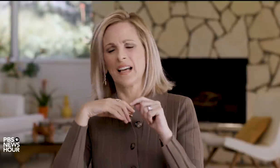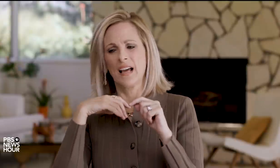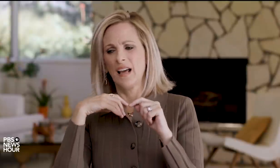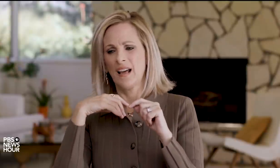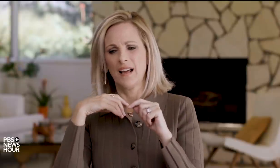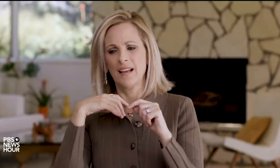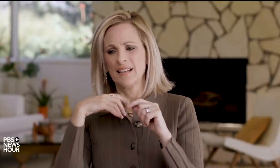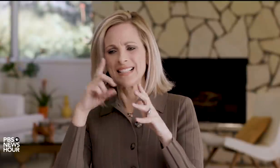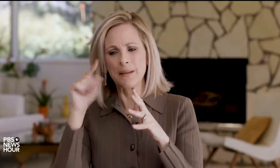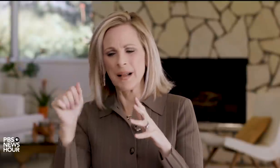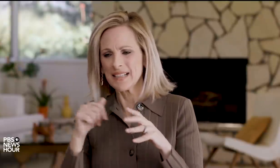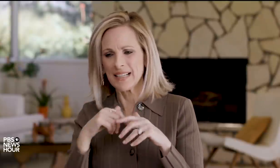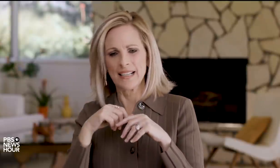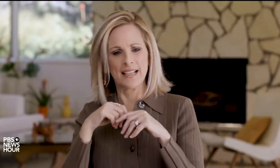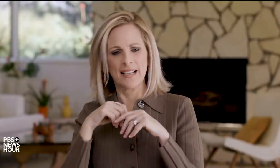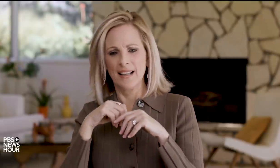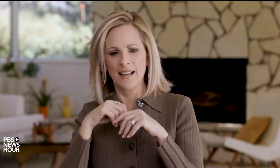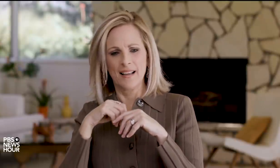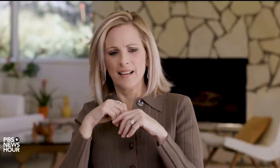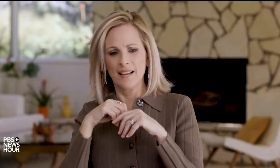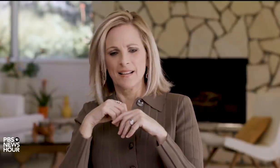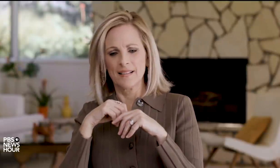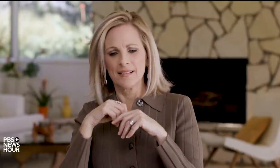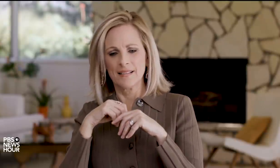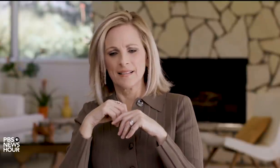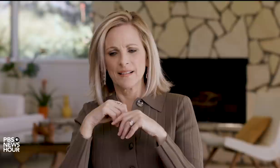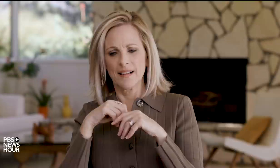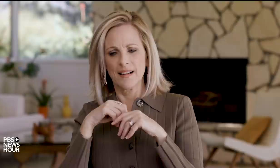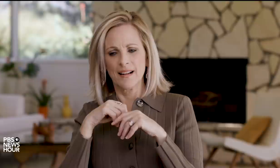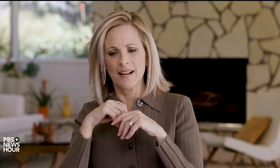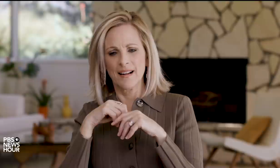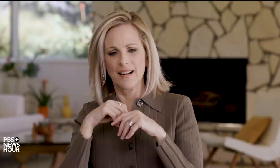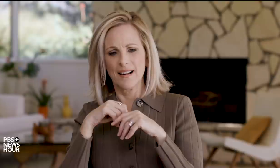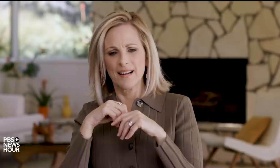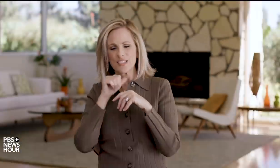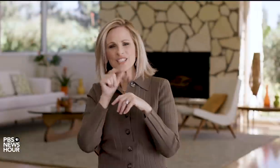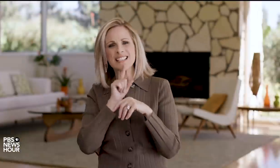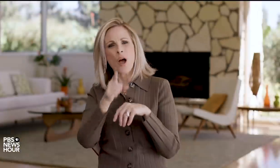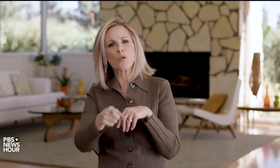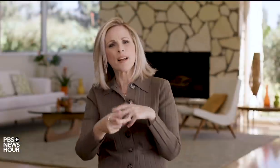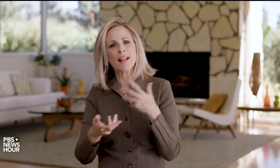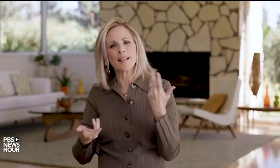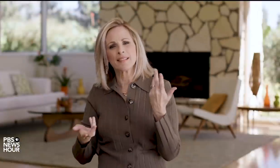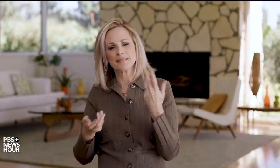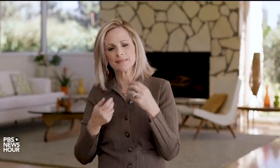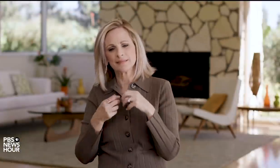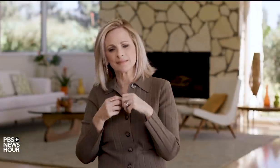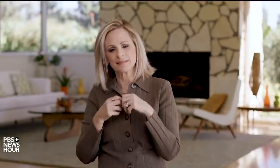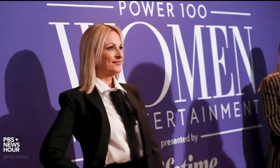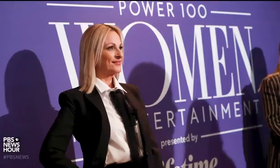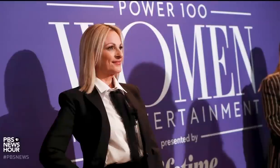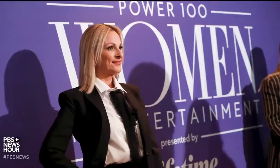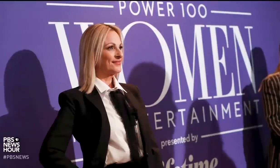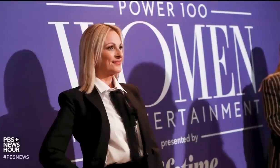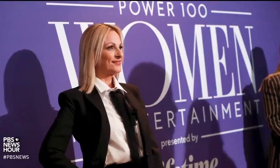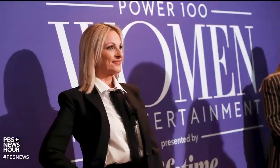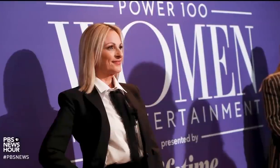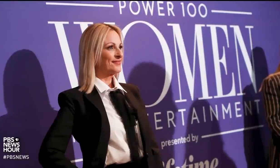Um Deaf or disabled. It doesn't come off as real. I think people in the entertainment